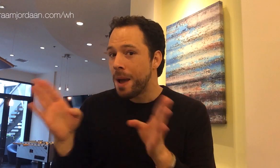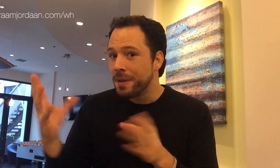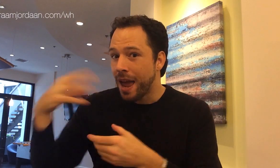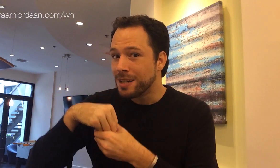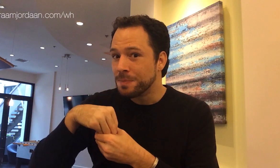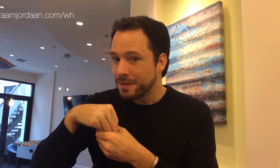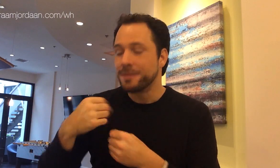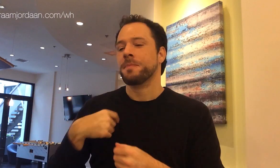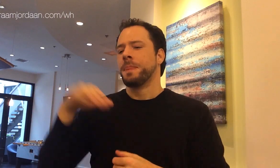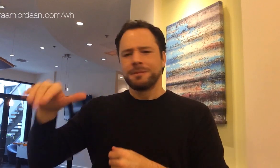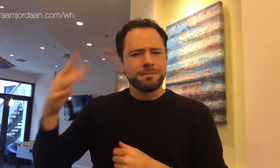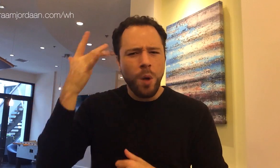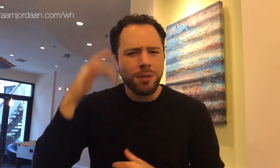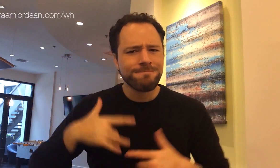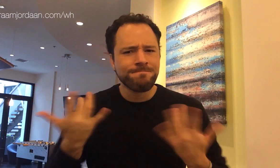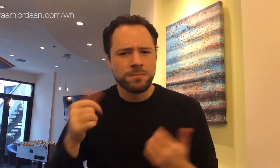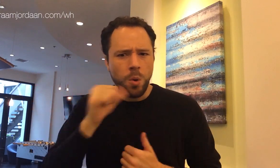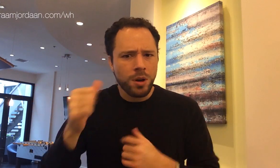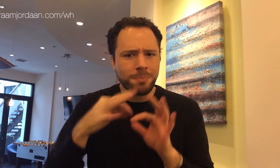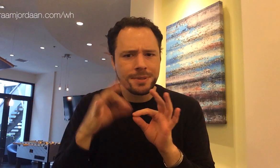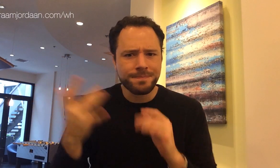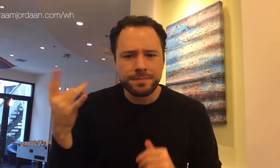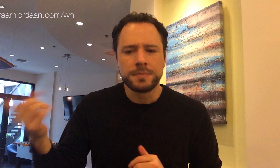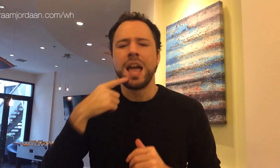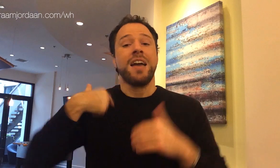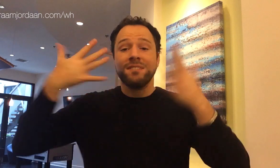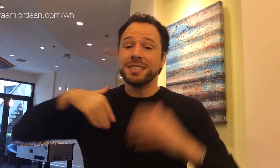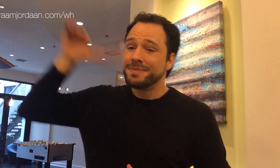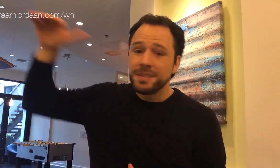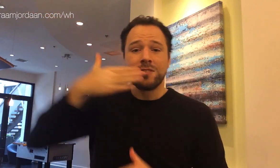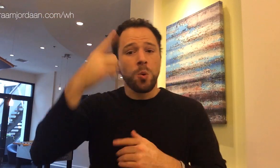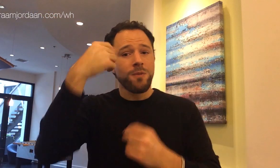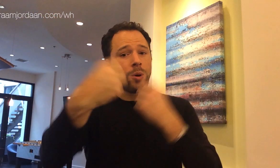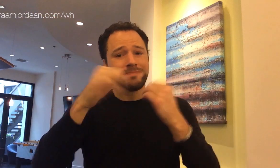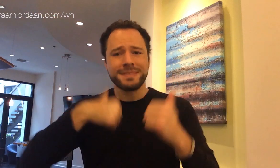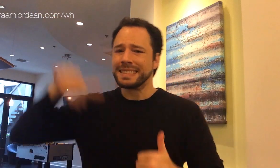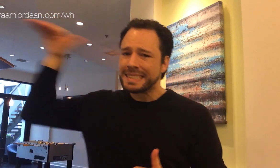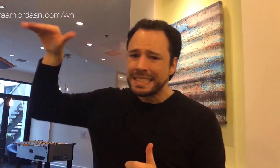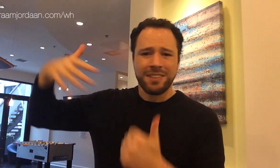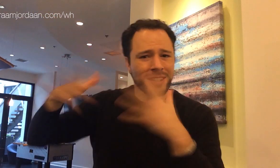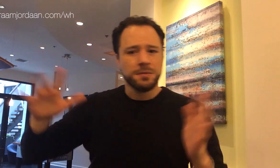Public Engagement! So, I asked him why these videos were not captioned. He said that he had tried to bring this to attention many times and thanked me for addressing this,